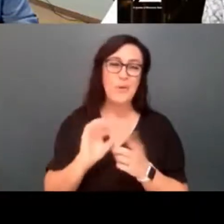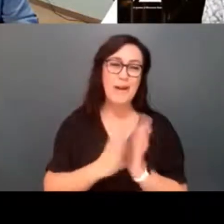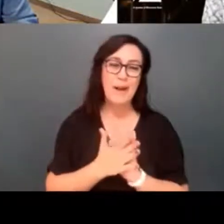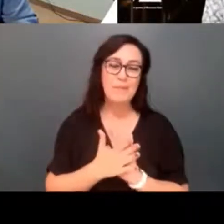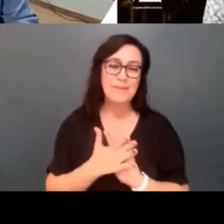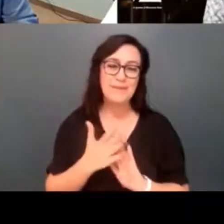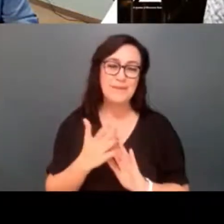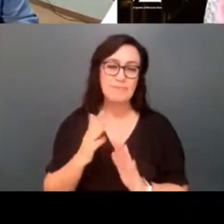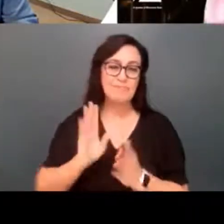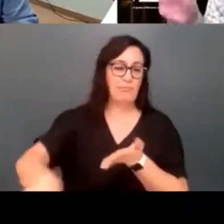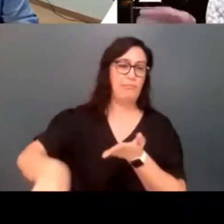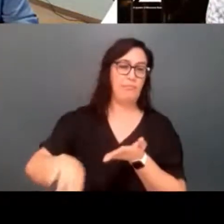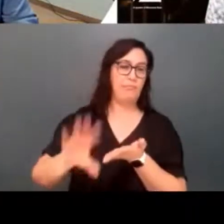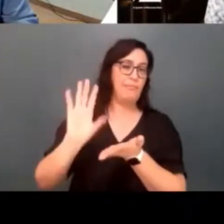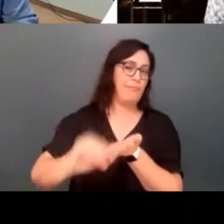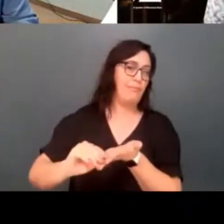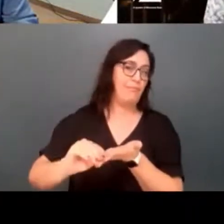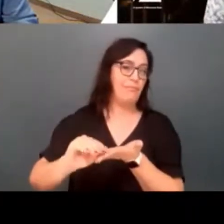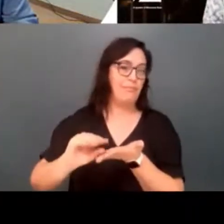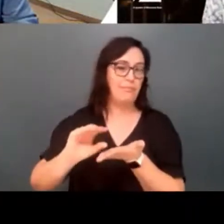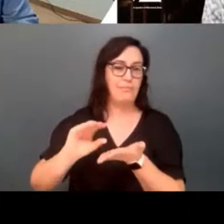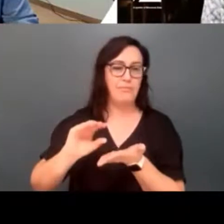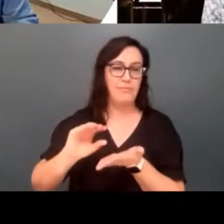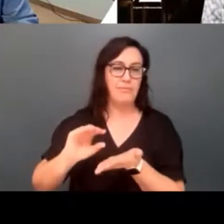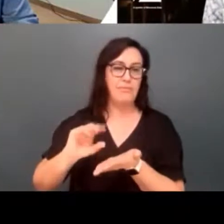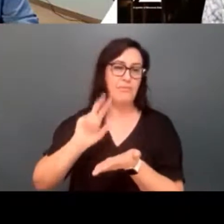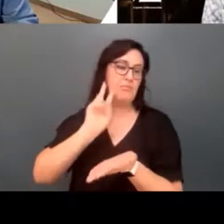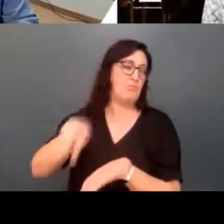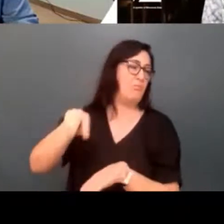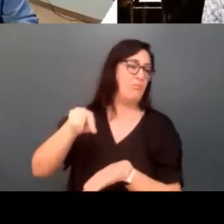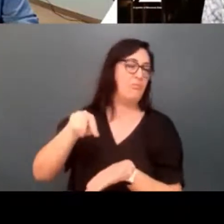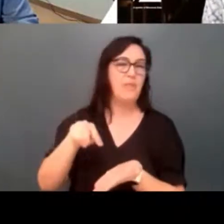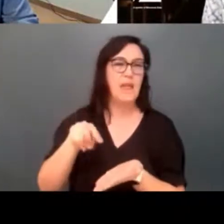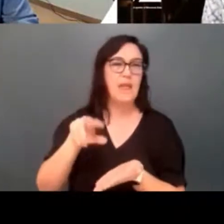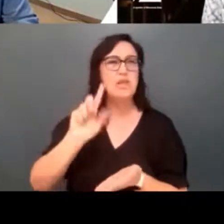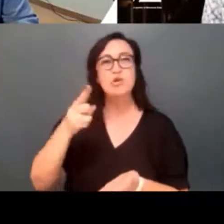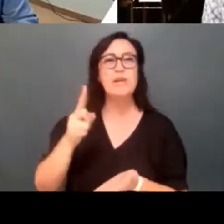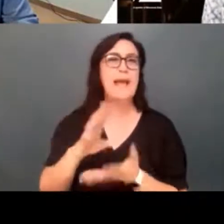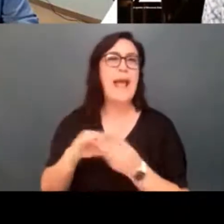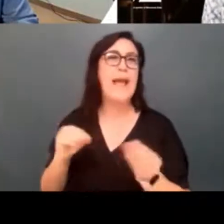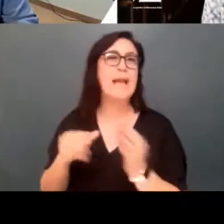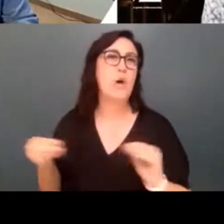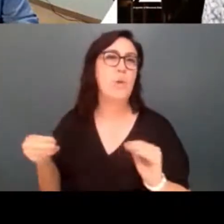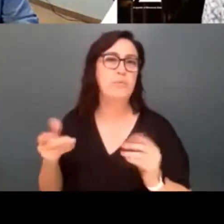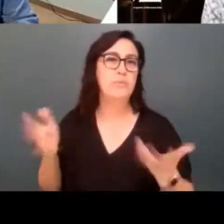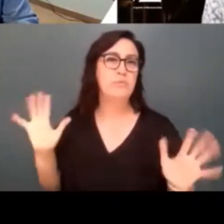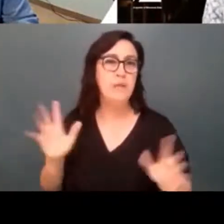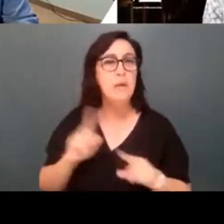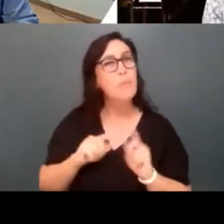To be like, oh, that's just an anecdote. Let's not think of it that way. Even anecdotal data is